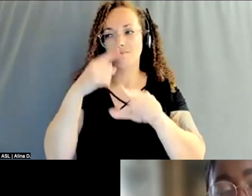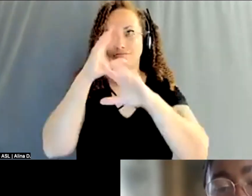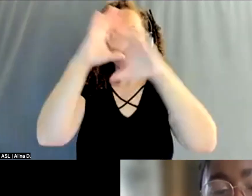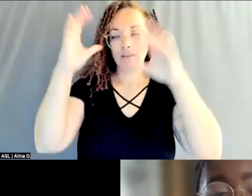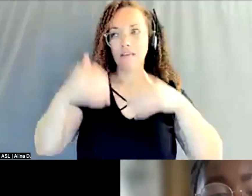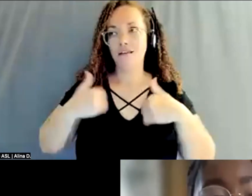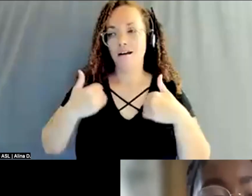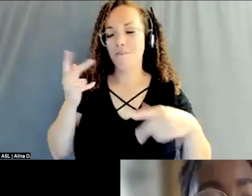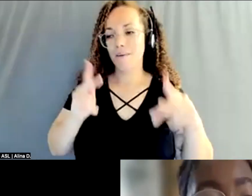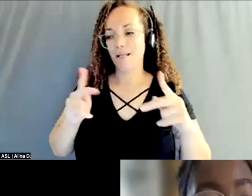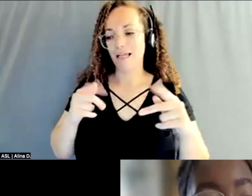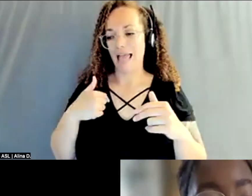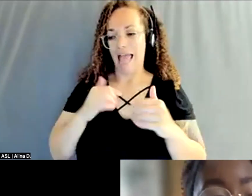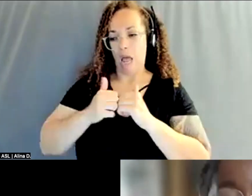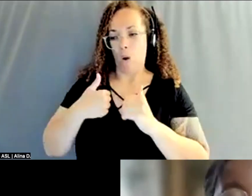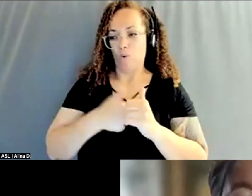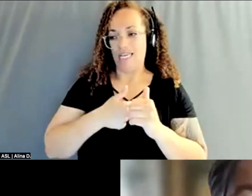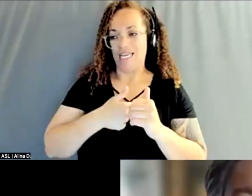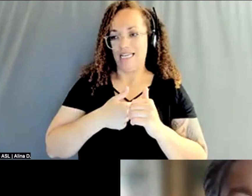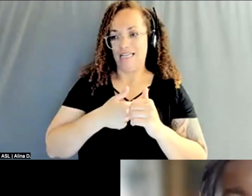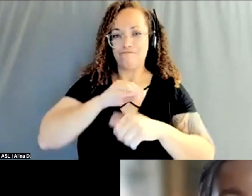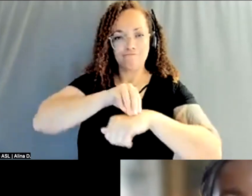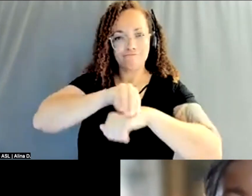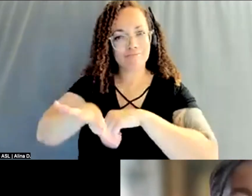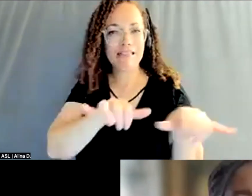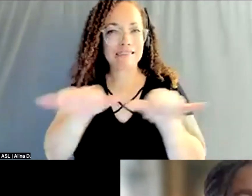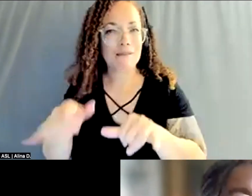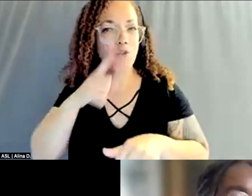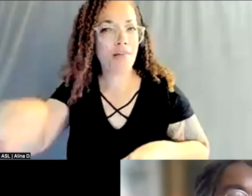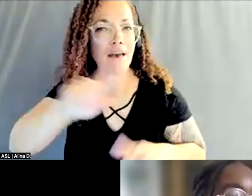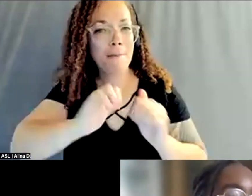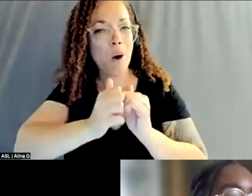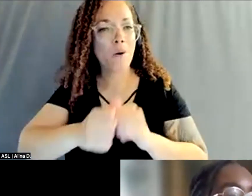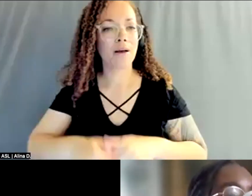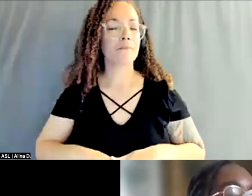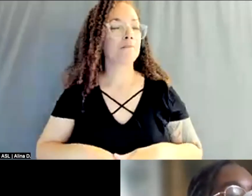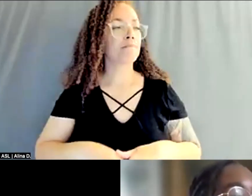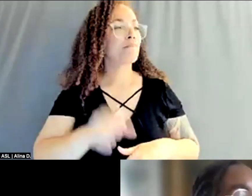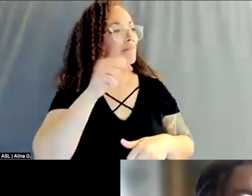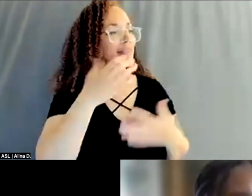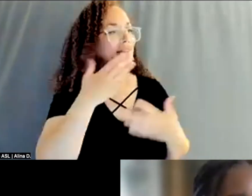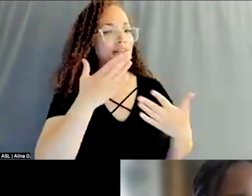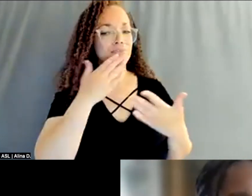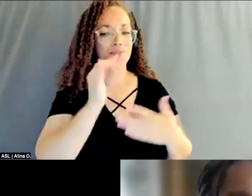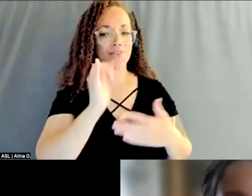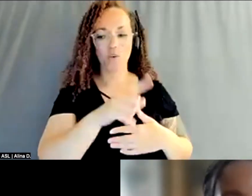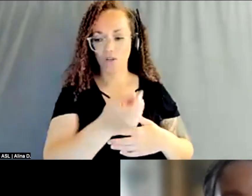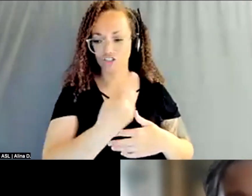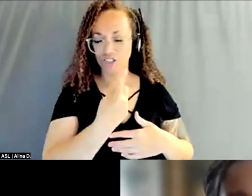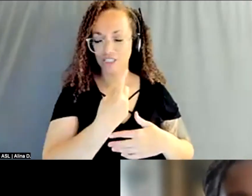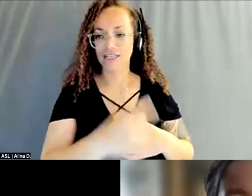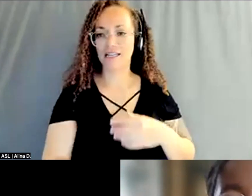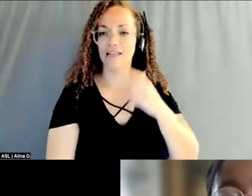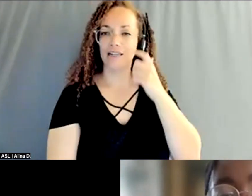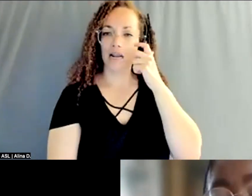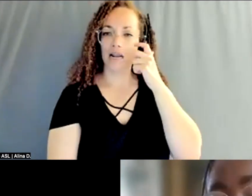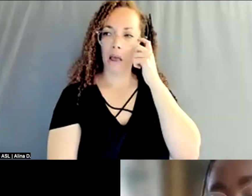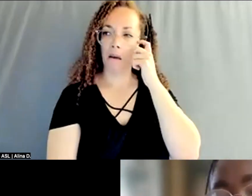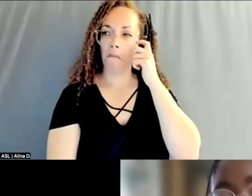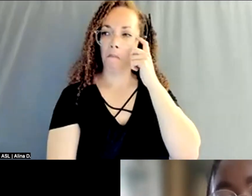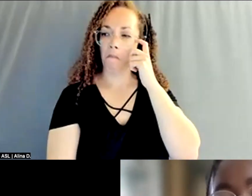Yeah, thank you for that question. Yeah, when you were talking about the youth that you work with,